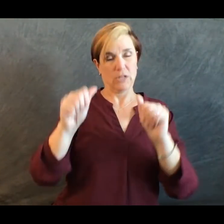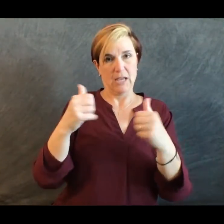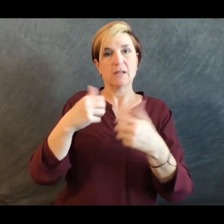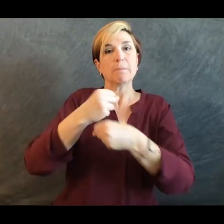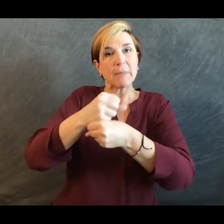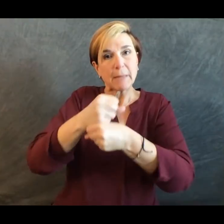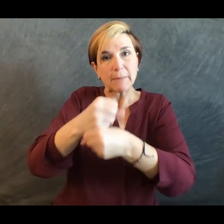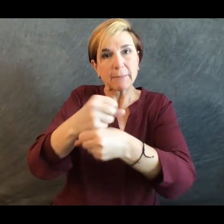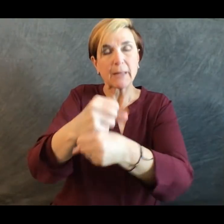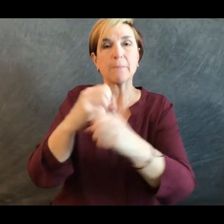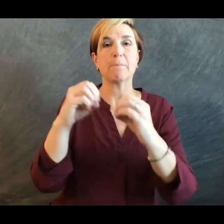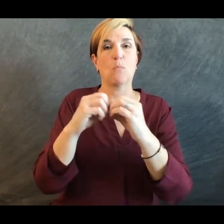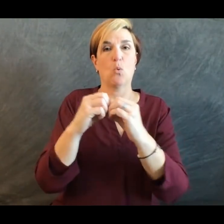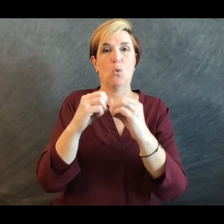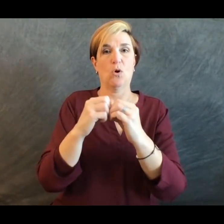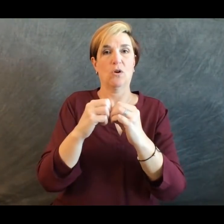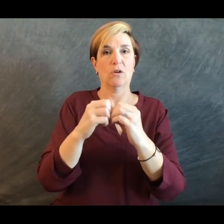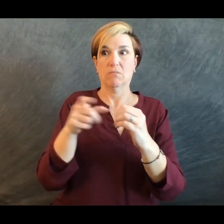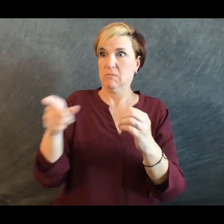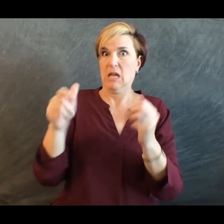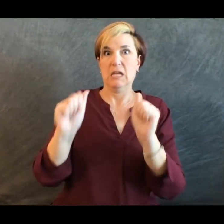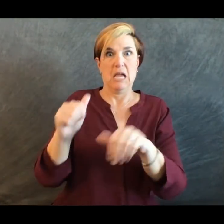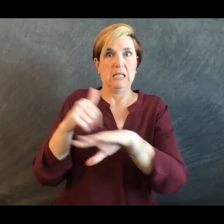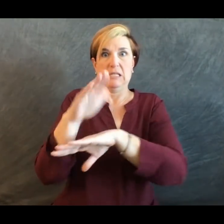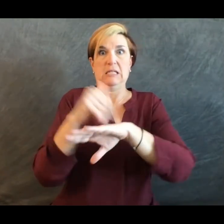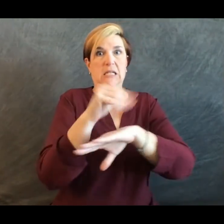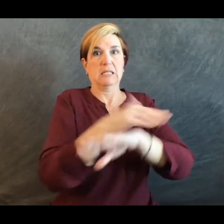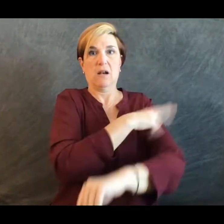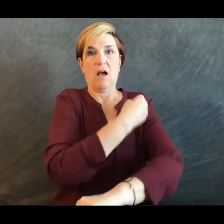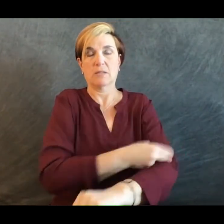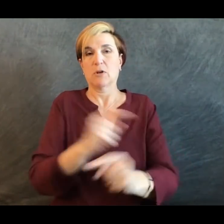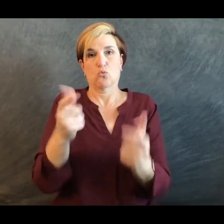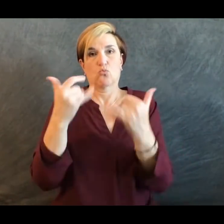they can go into circulation thank you